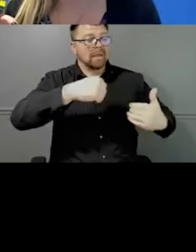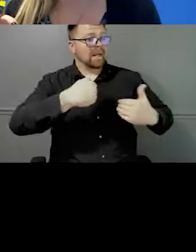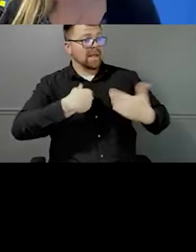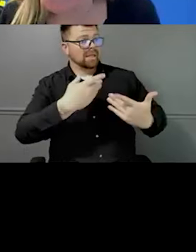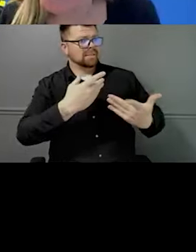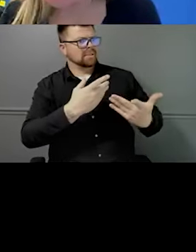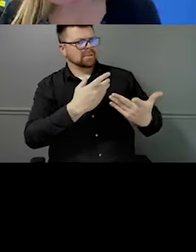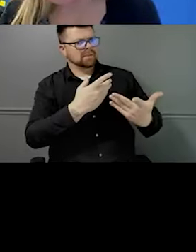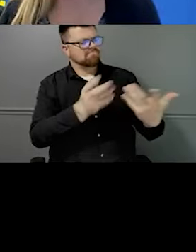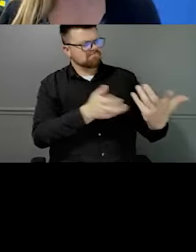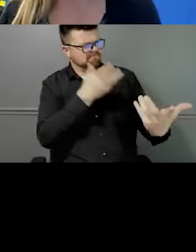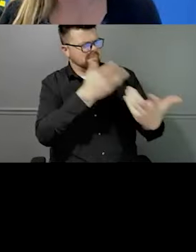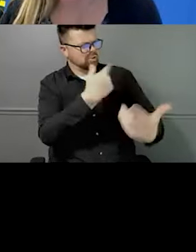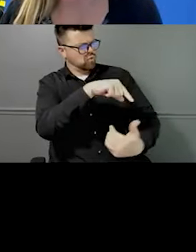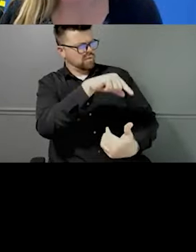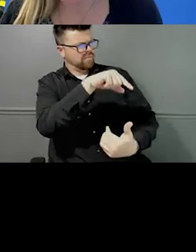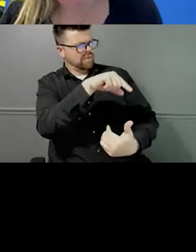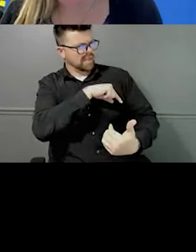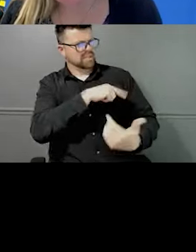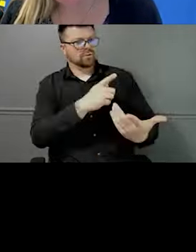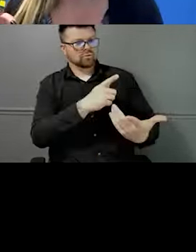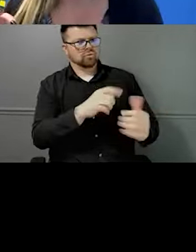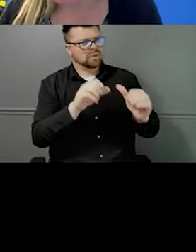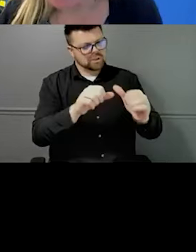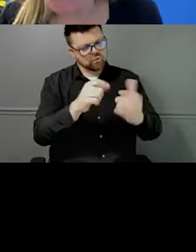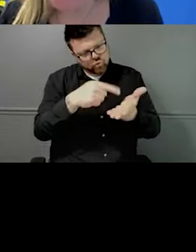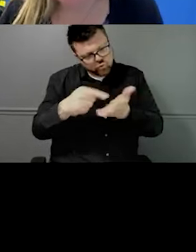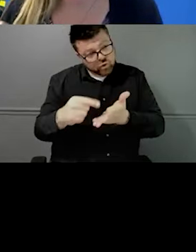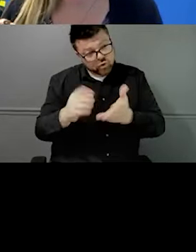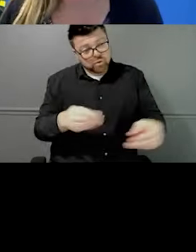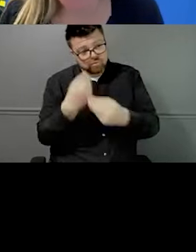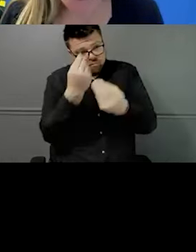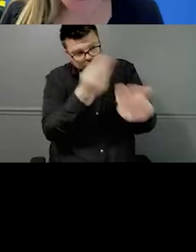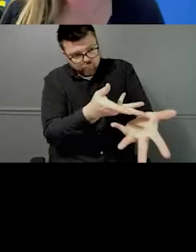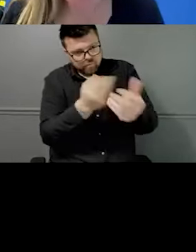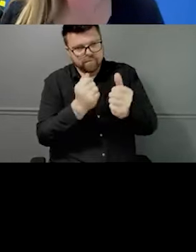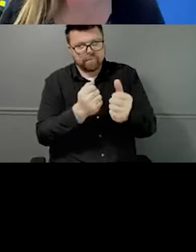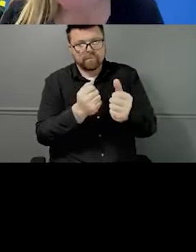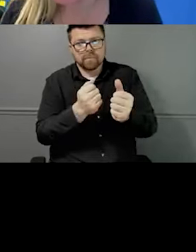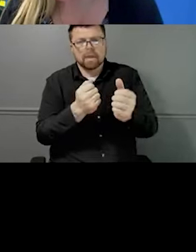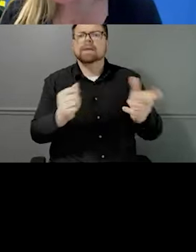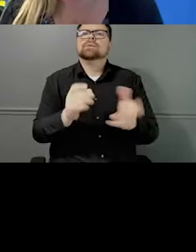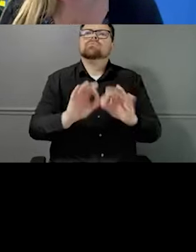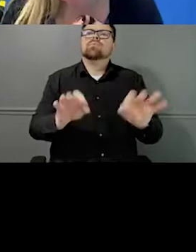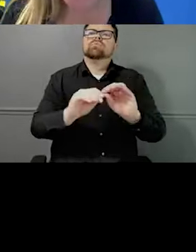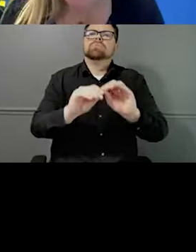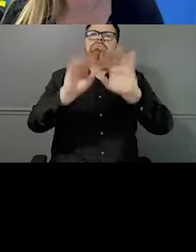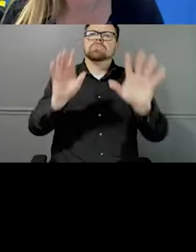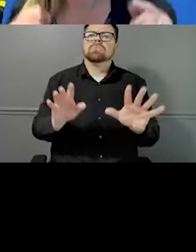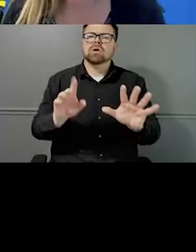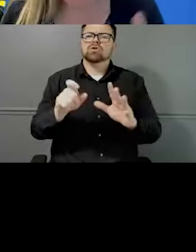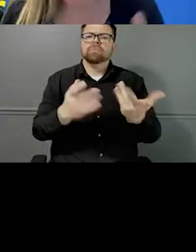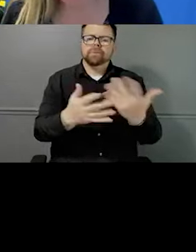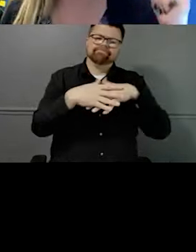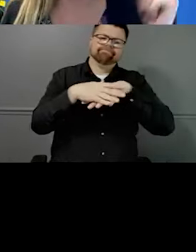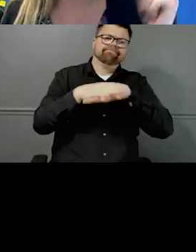to carry out the research as proposed. We want to make it very clear that it should be organized in the way that